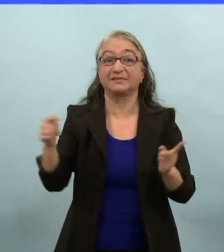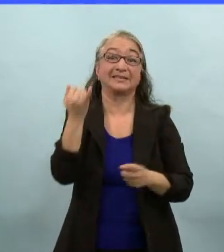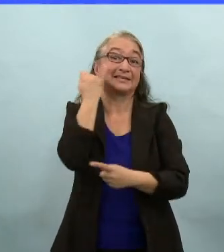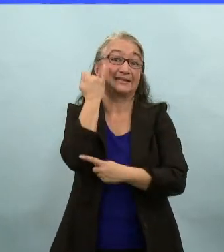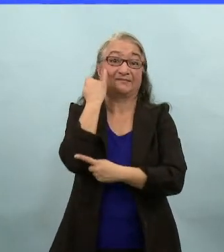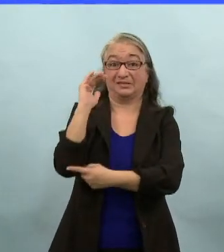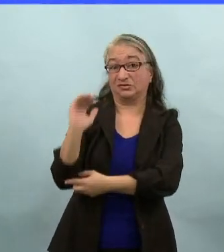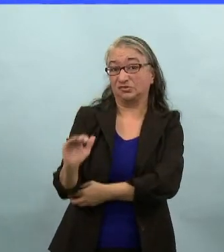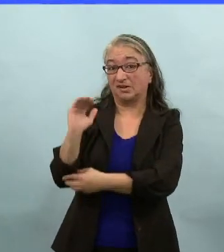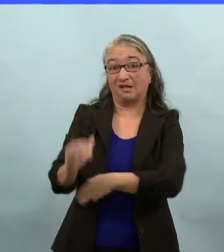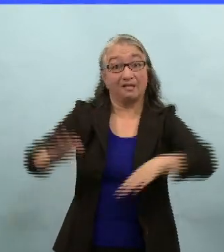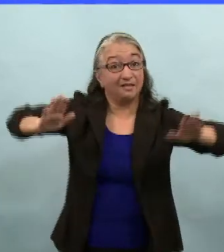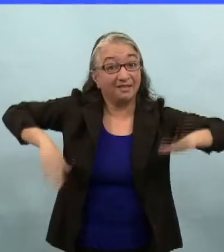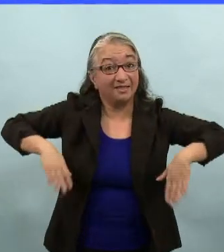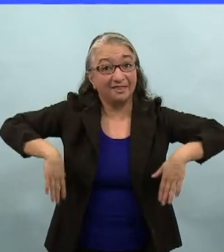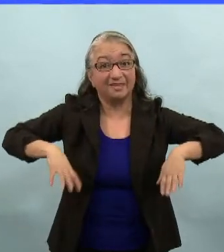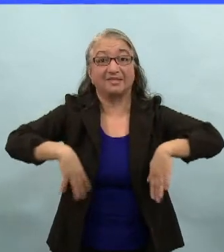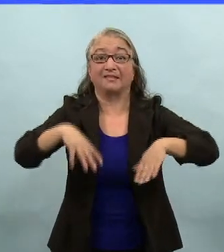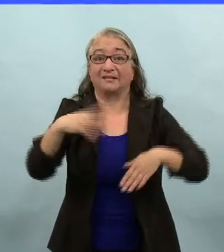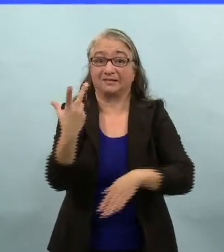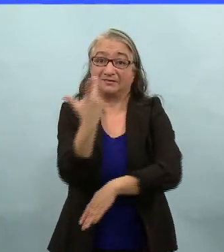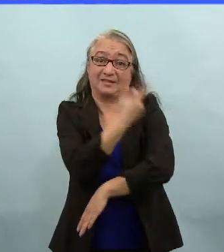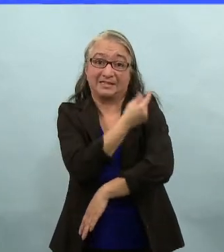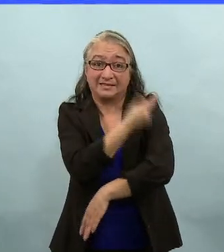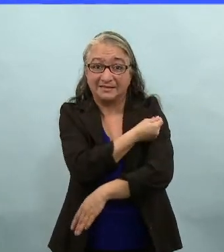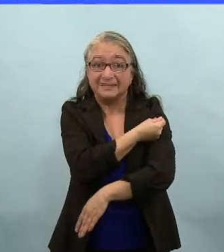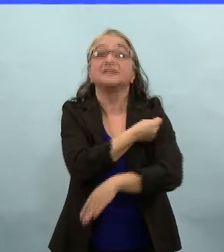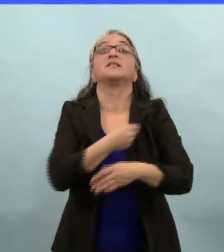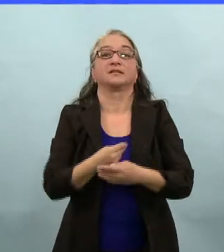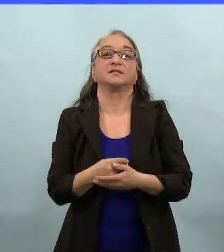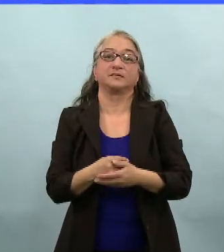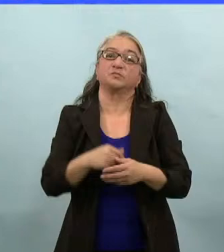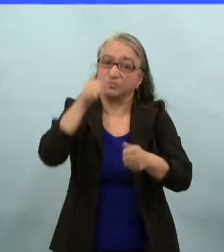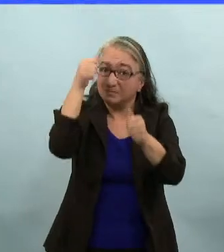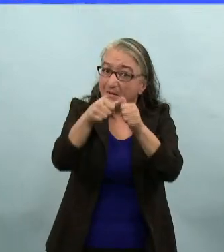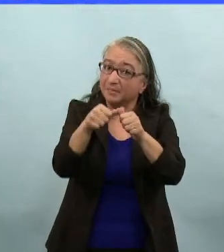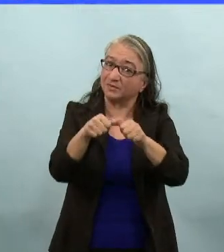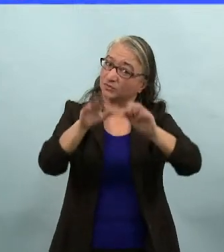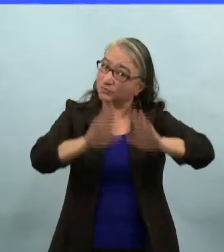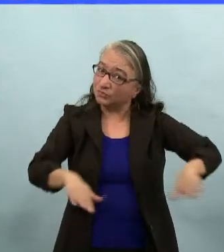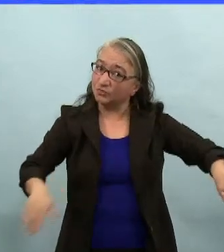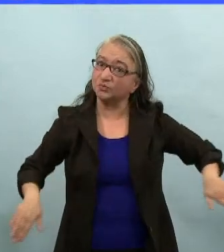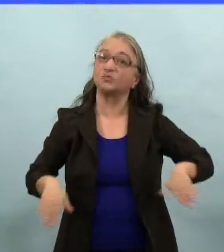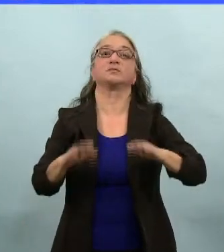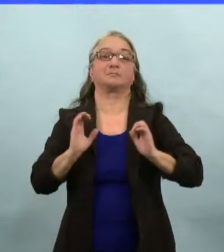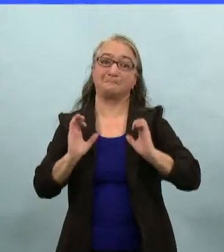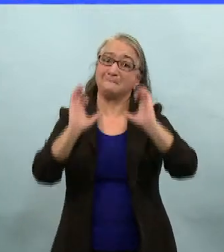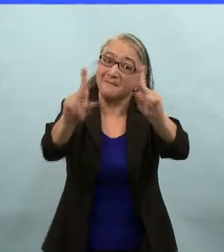as in person learning resumes which the premier just said was next week so please watch for when a